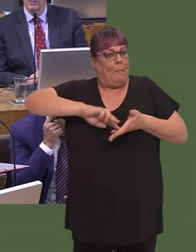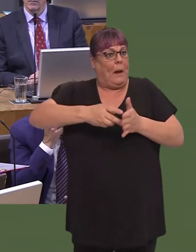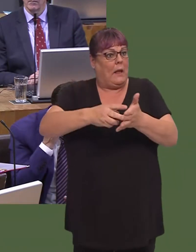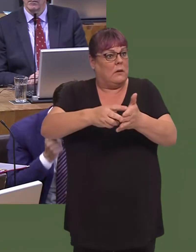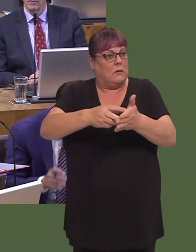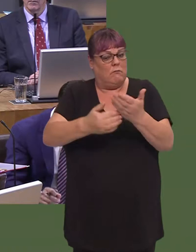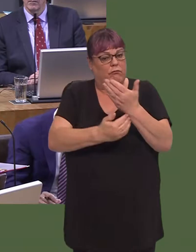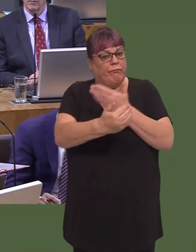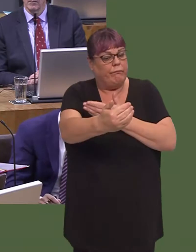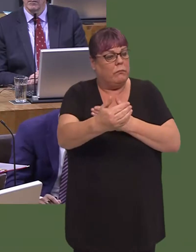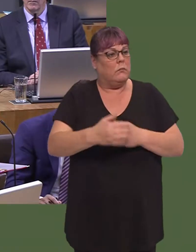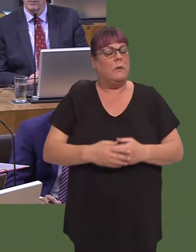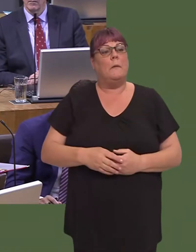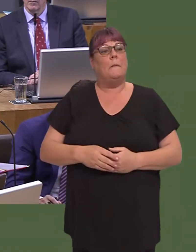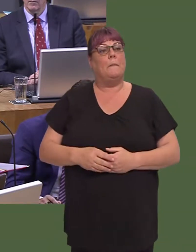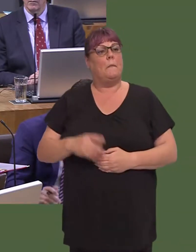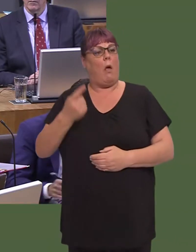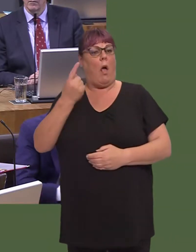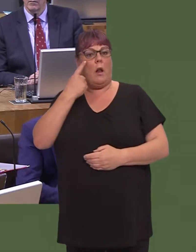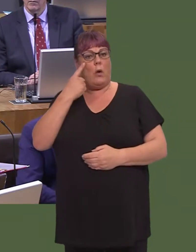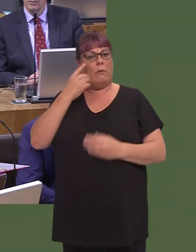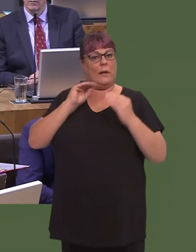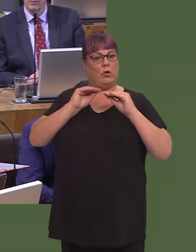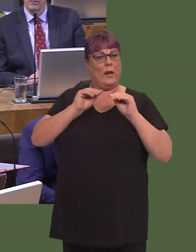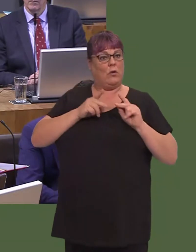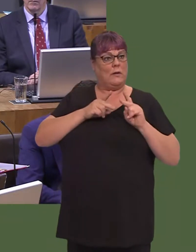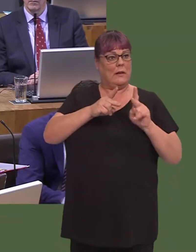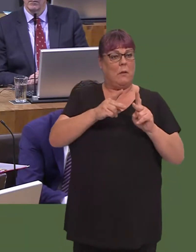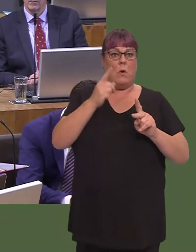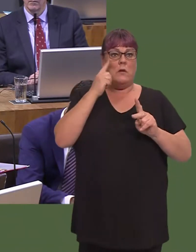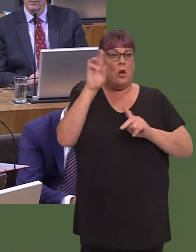'What is going on in NRW? To have their accounts qualified for the third year running is unprecedented